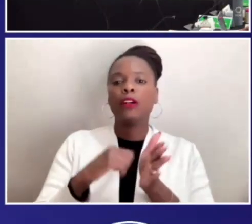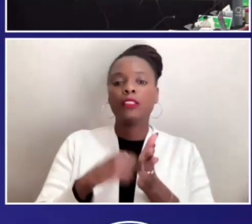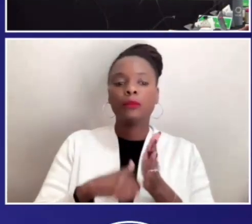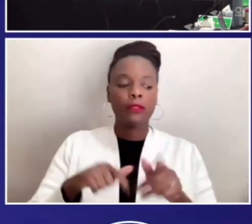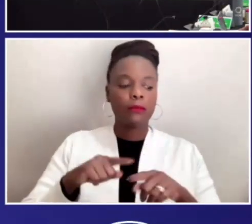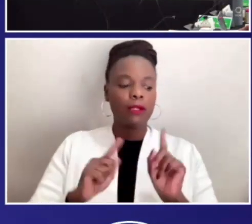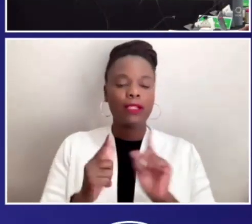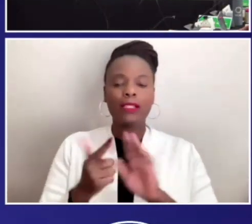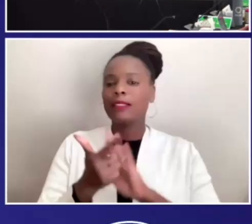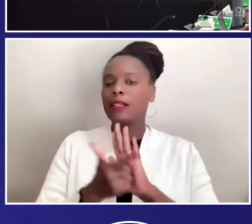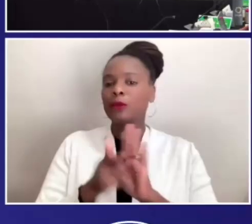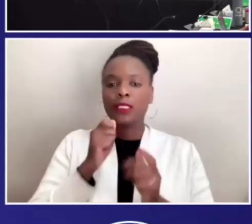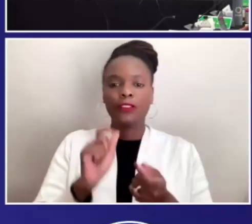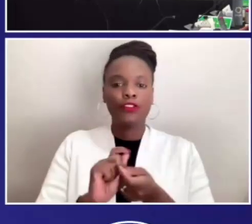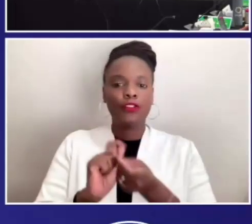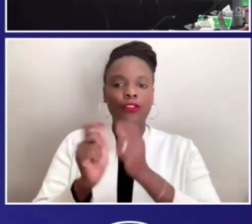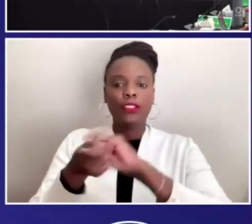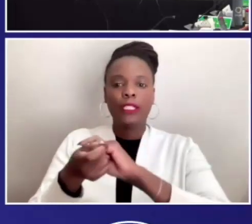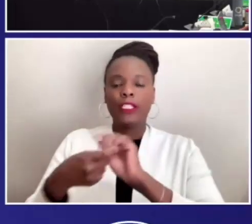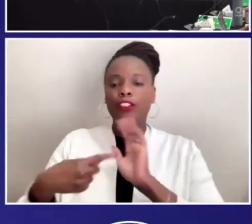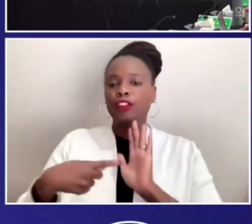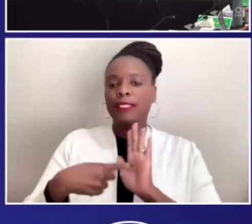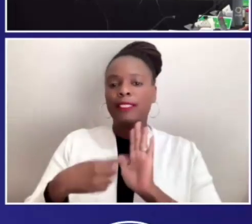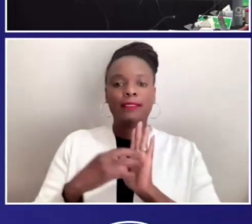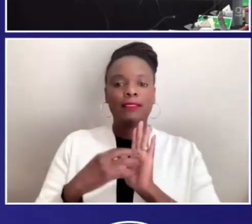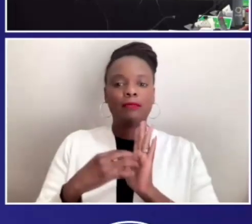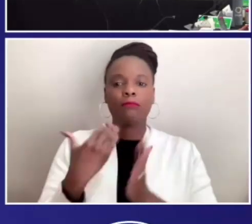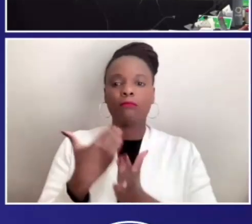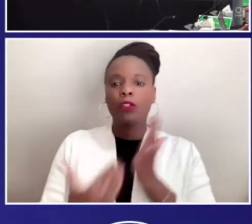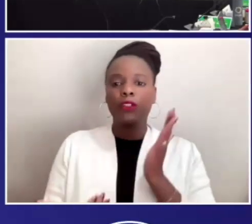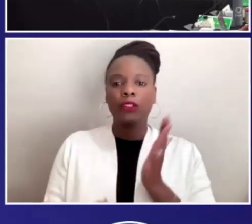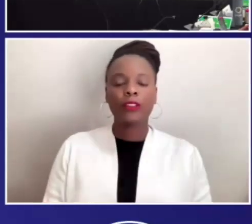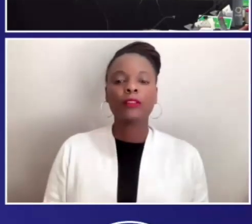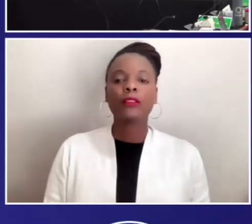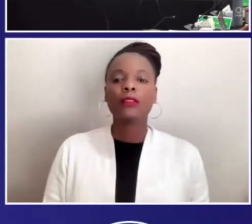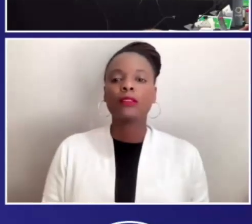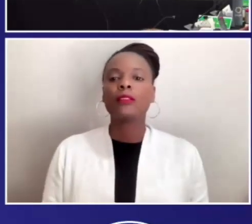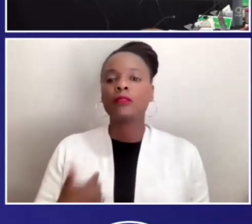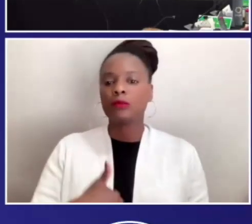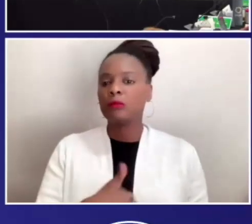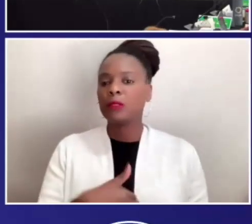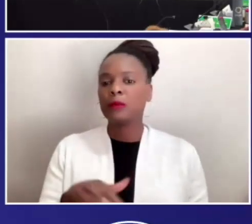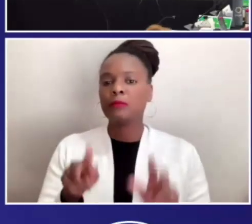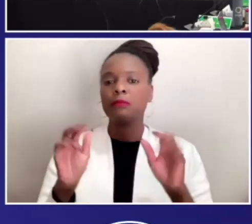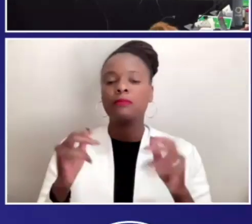changes relative to this area. And so we are keeping current policy and